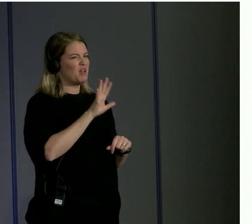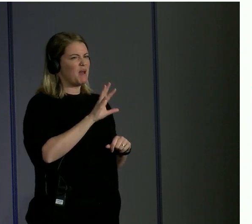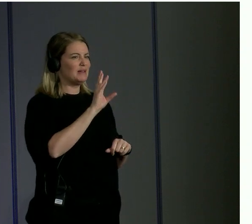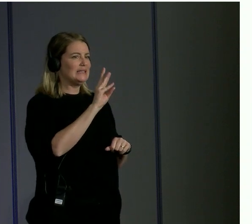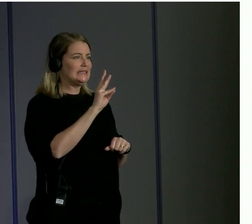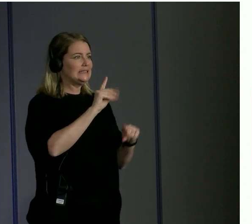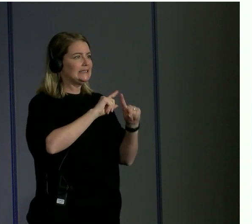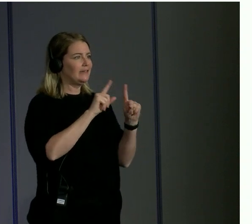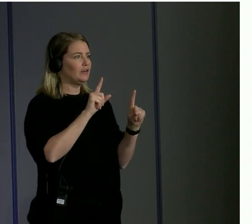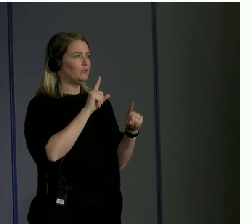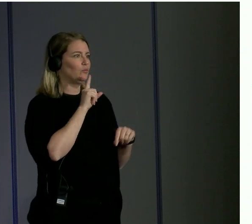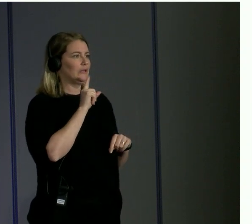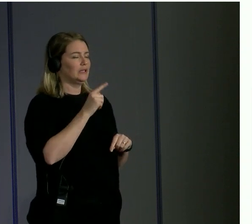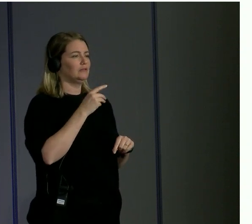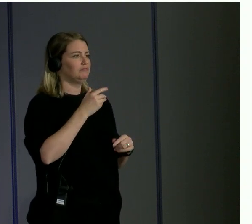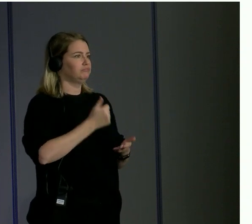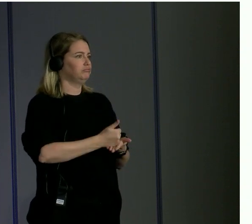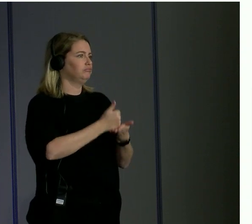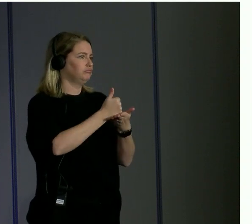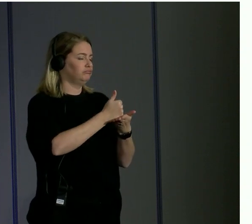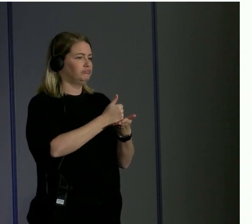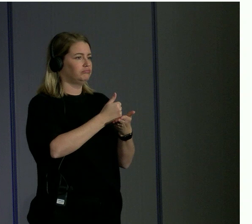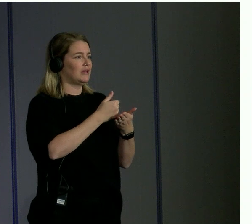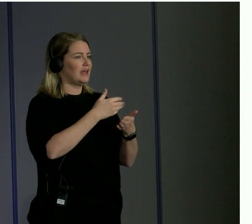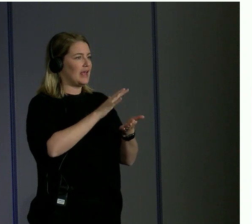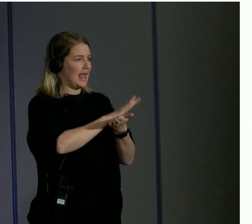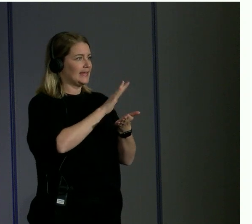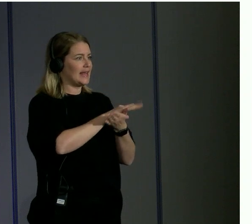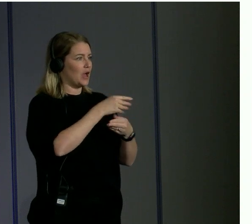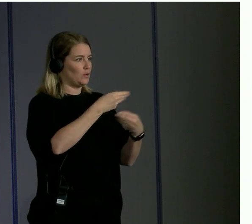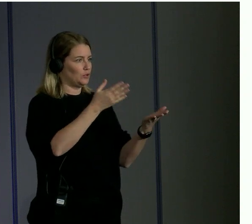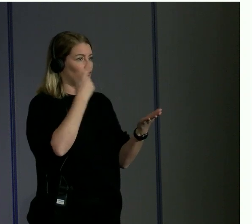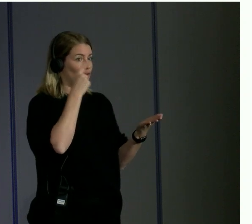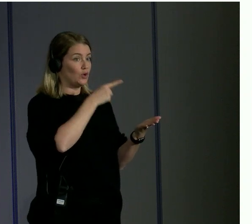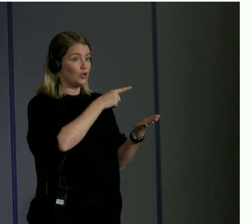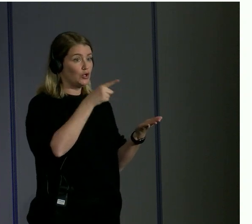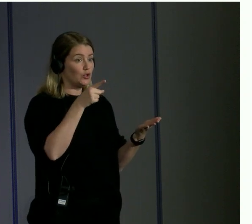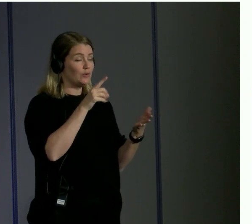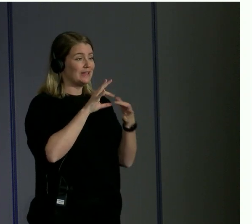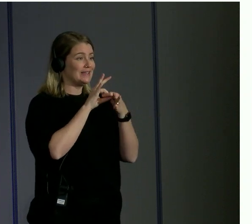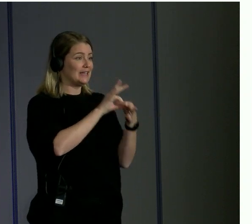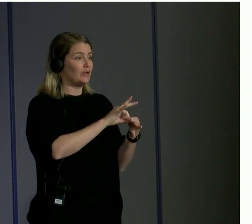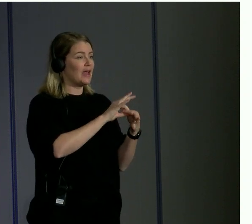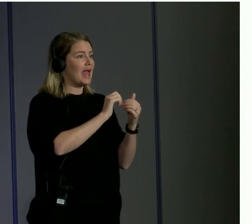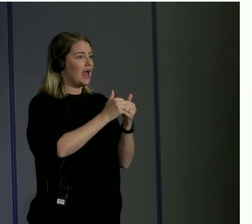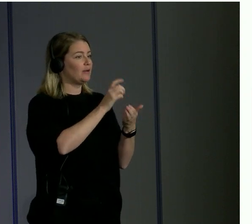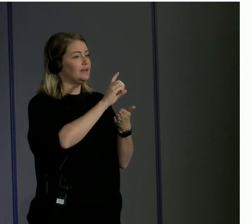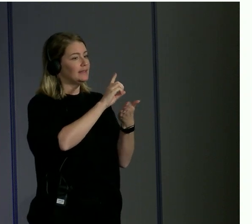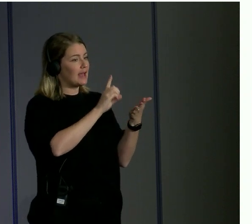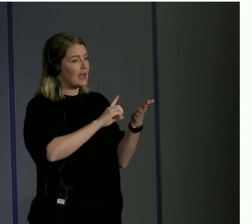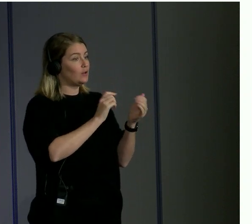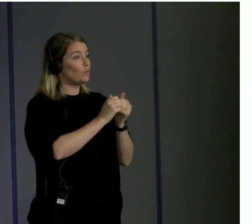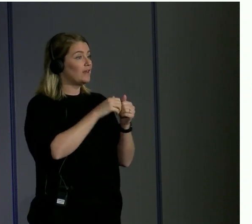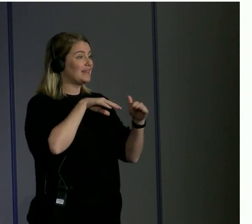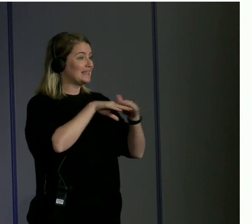different really useful handouts for you that deal with how to design with accessibility in mind,